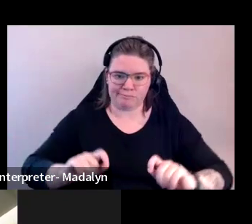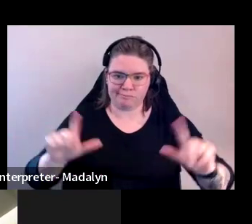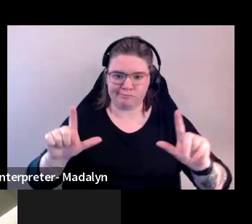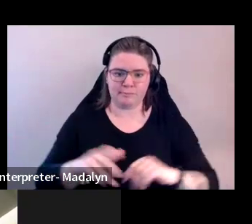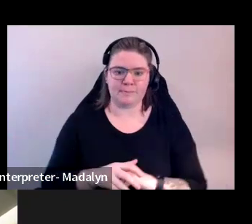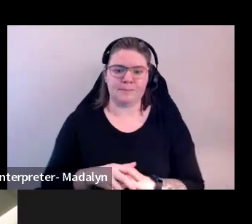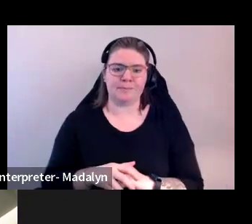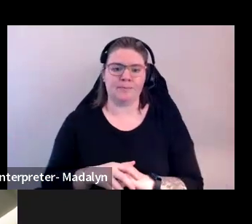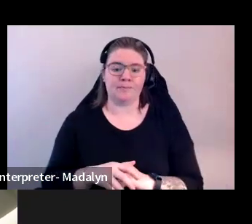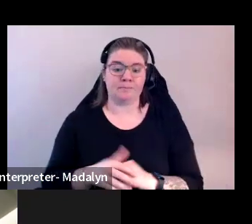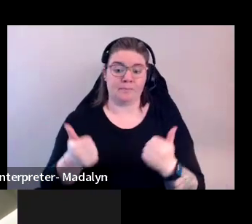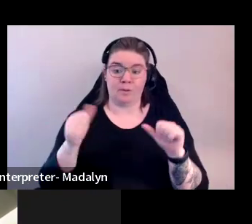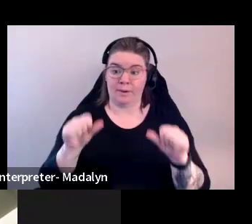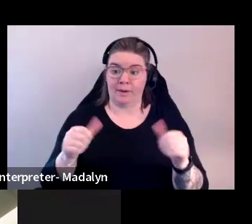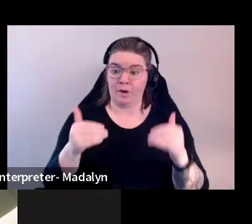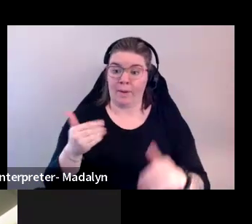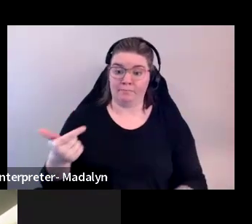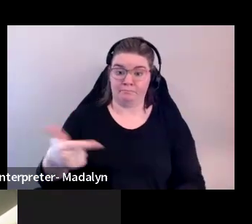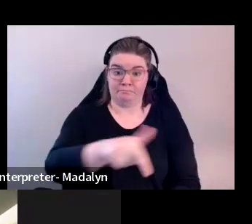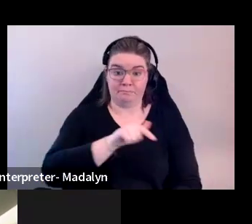Don Dew: We can go around and introduce if we want.